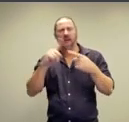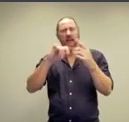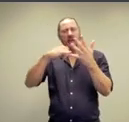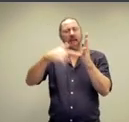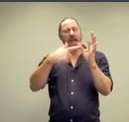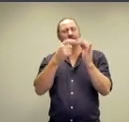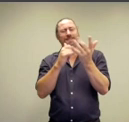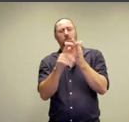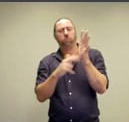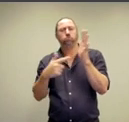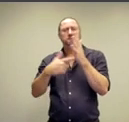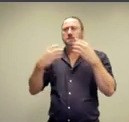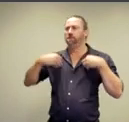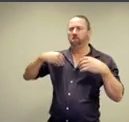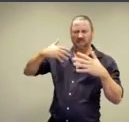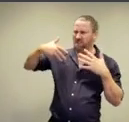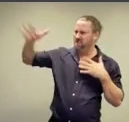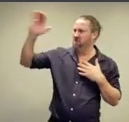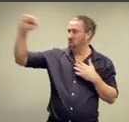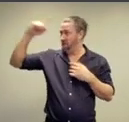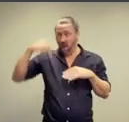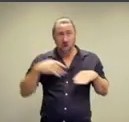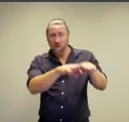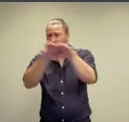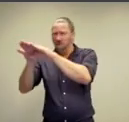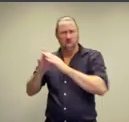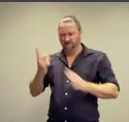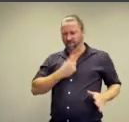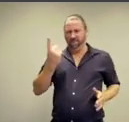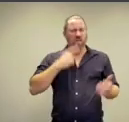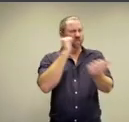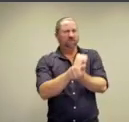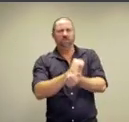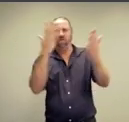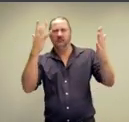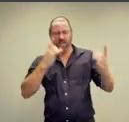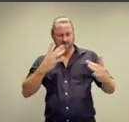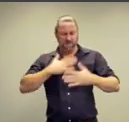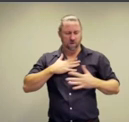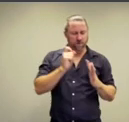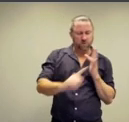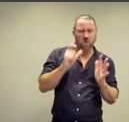anti-establishment views, the promotion of individual freedom, DIY aesthetics